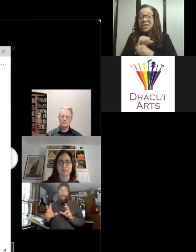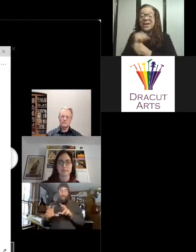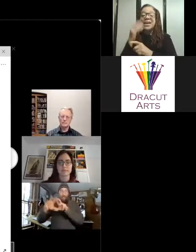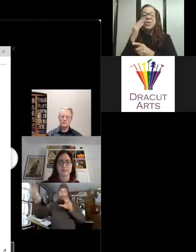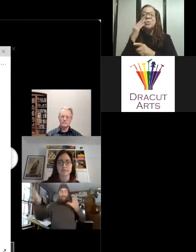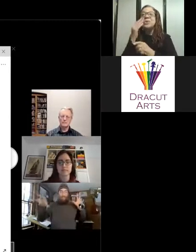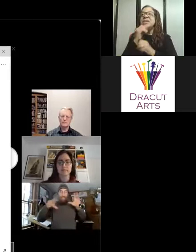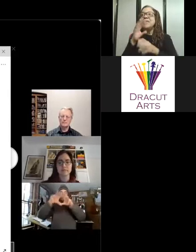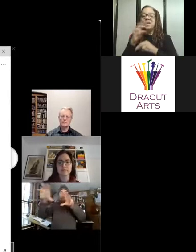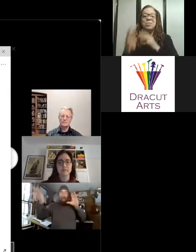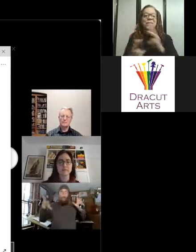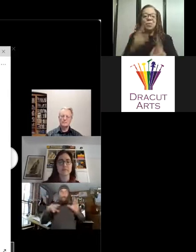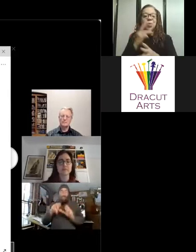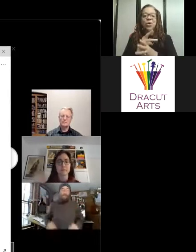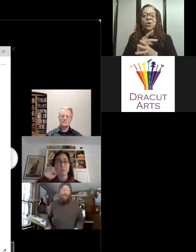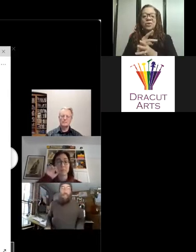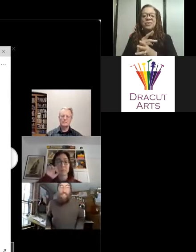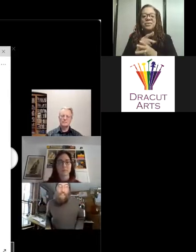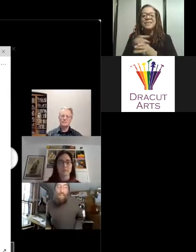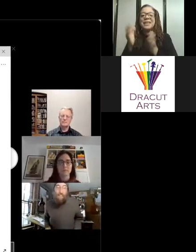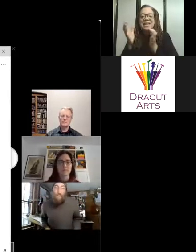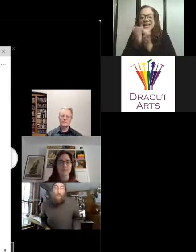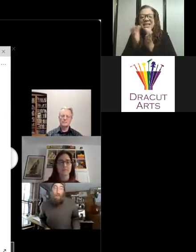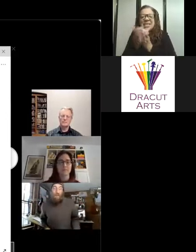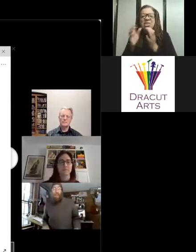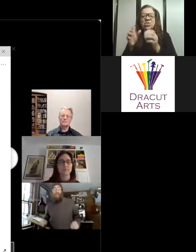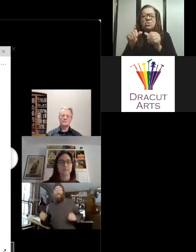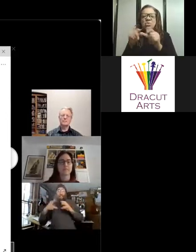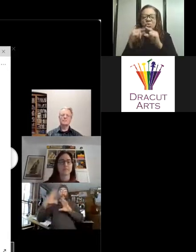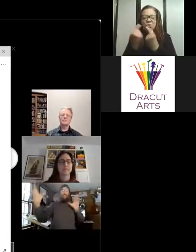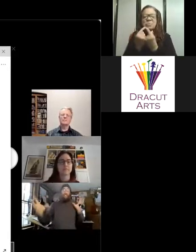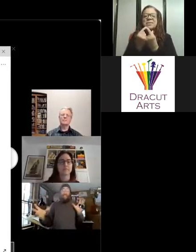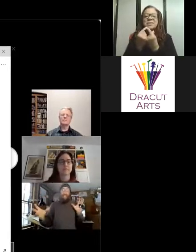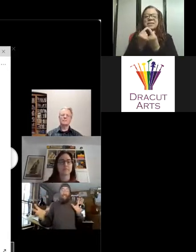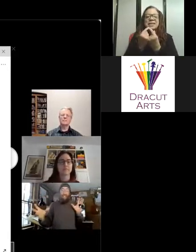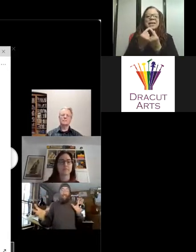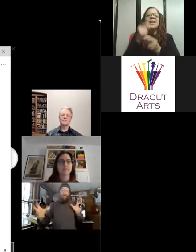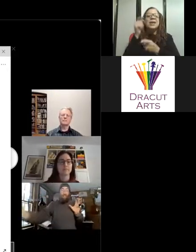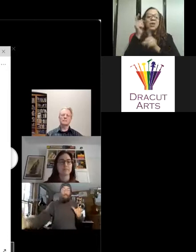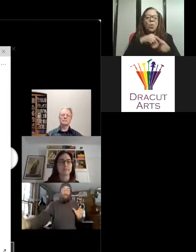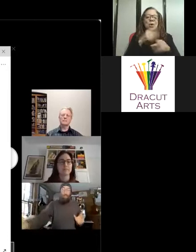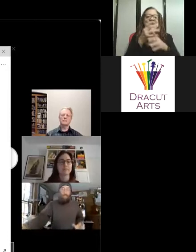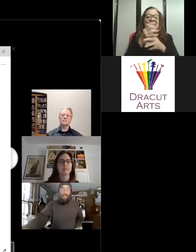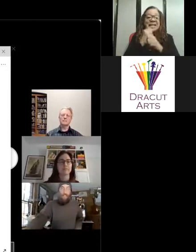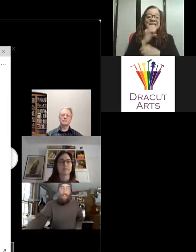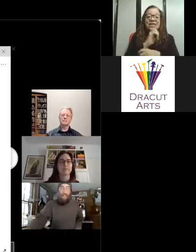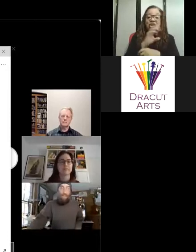other than his little roots around these towns here in New Hampshire, going down and getting this education from his students, um,